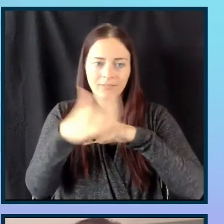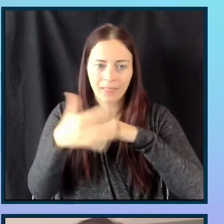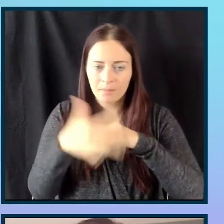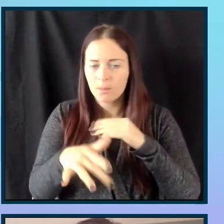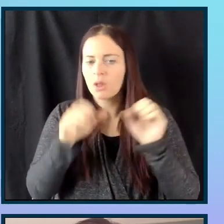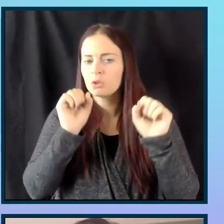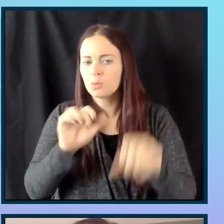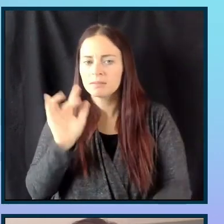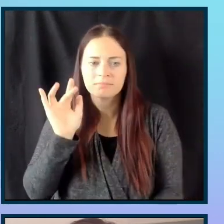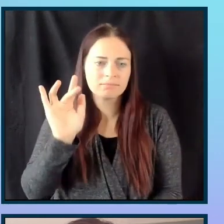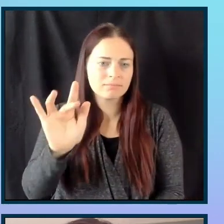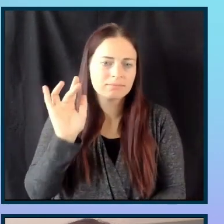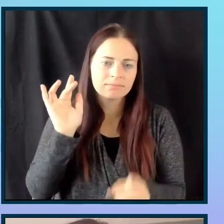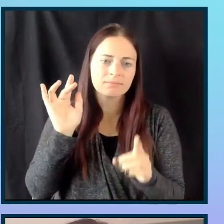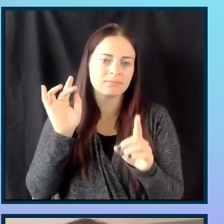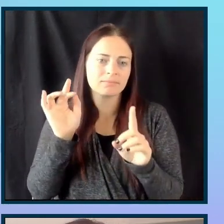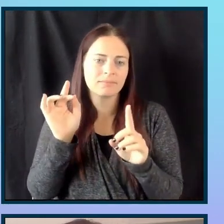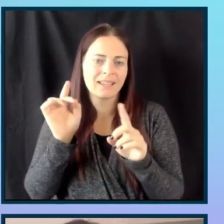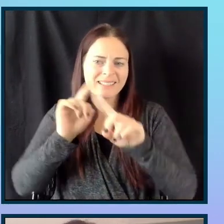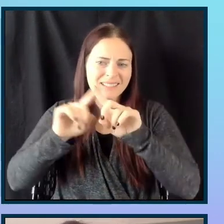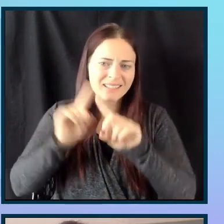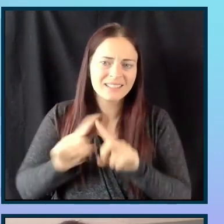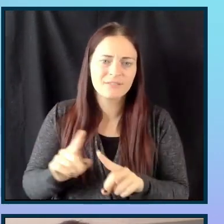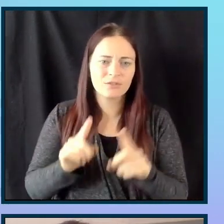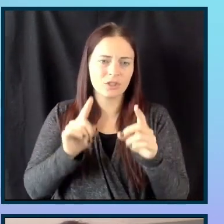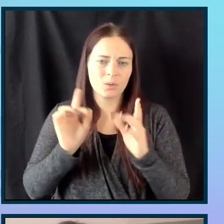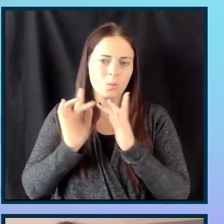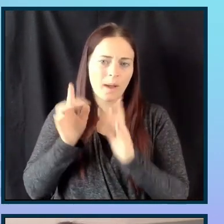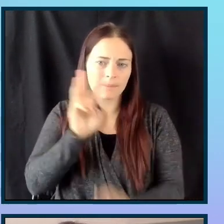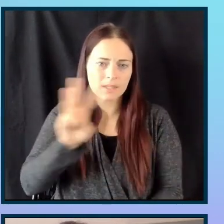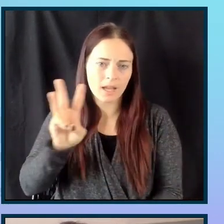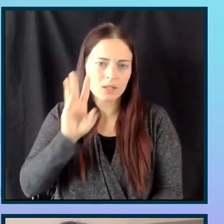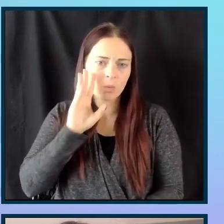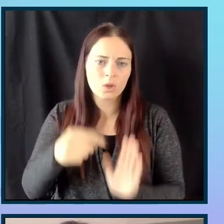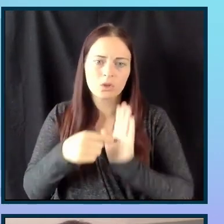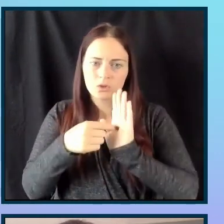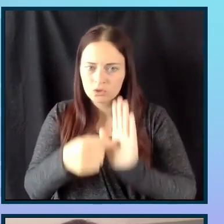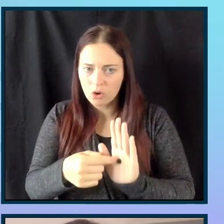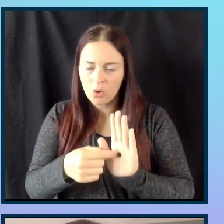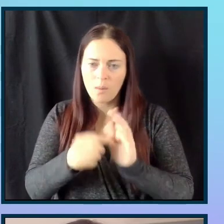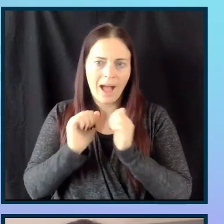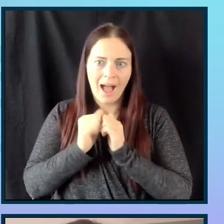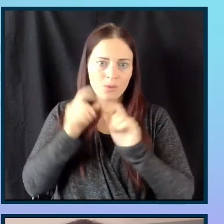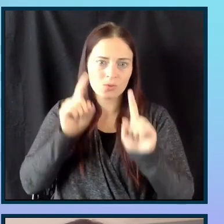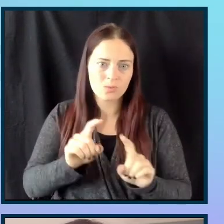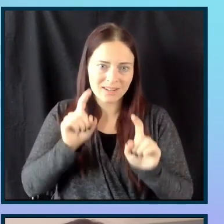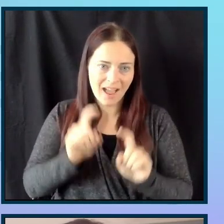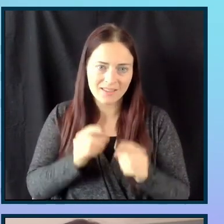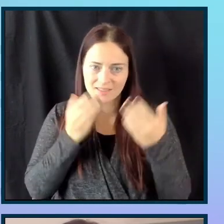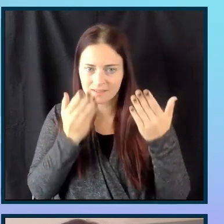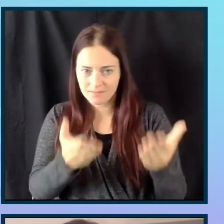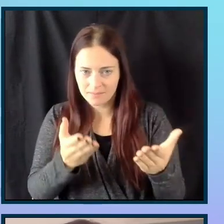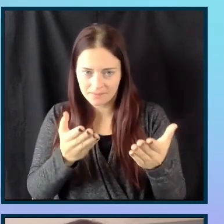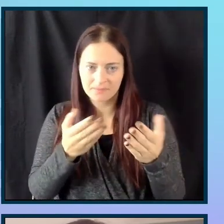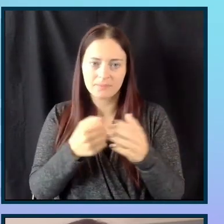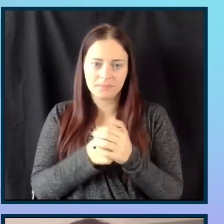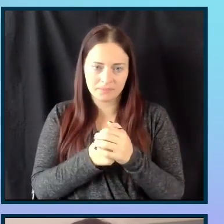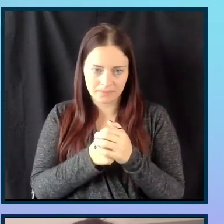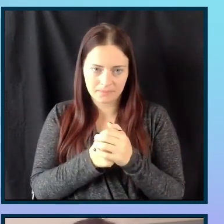There's just a, it content usable for cognitive, which you can find on w3.org/TR/coga-usable.